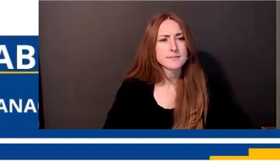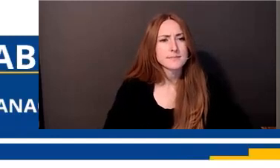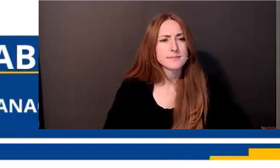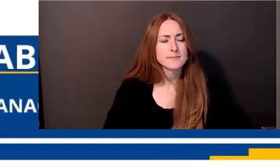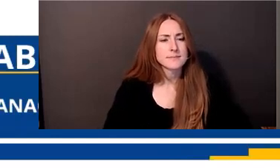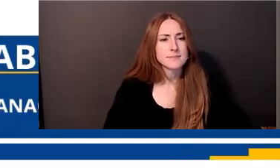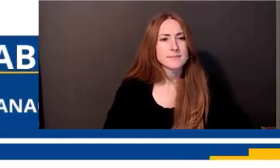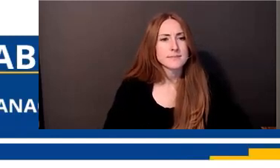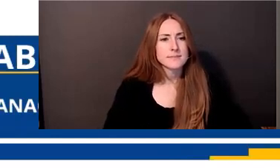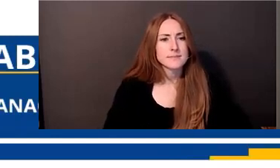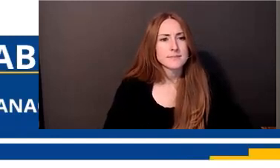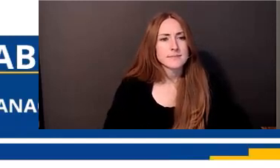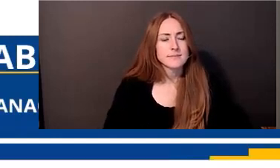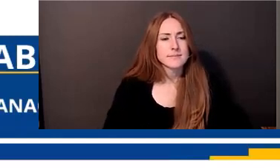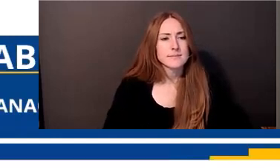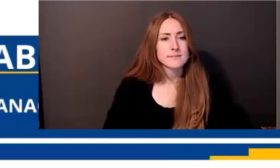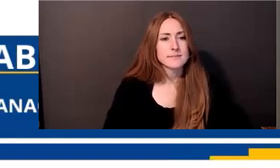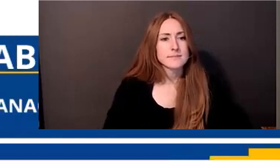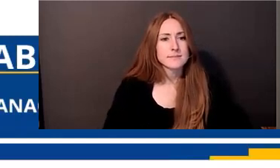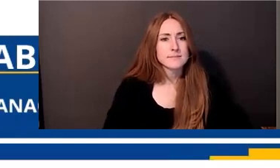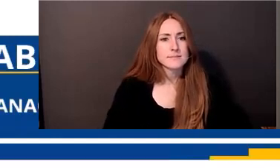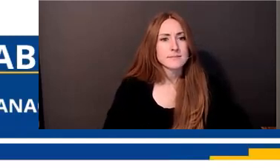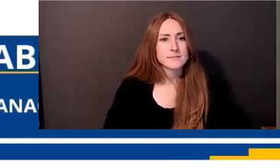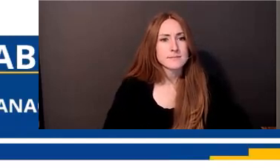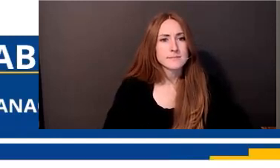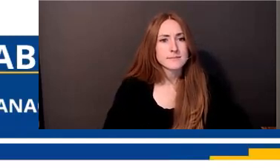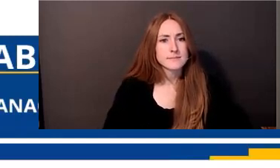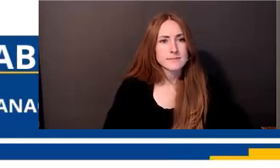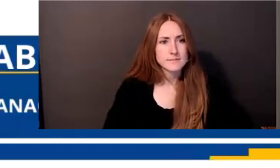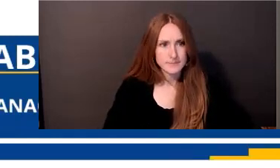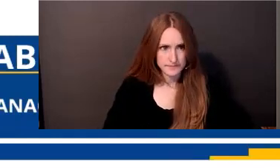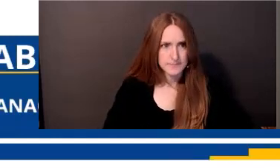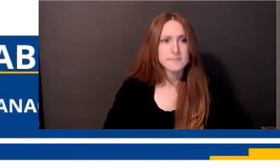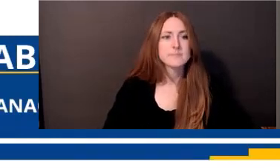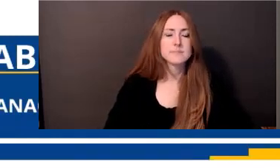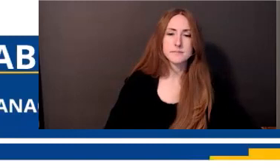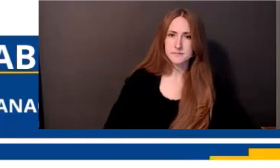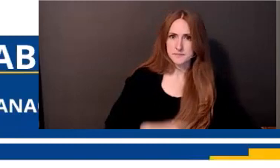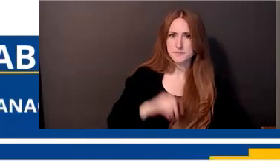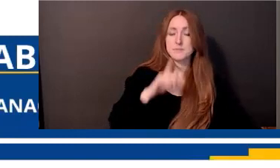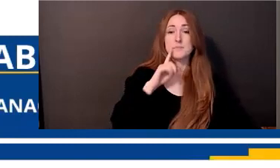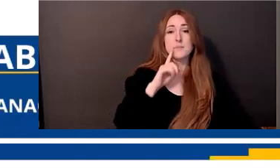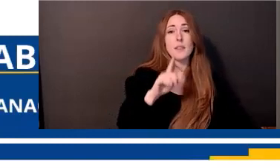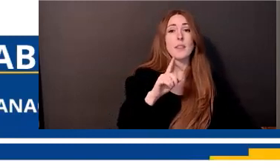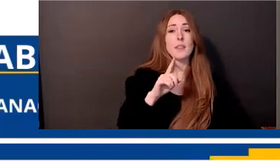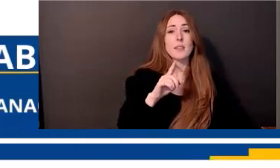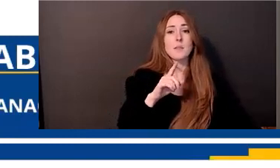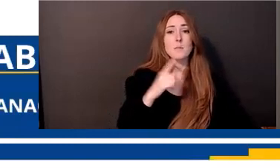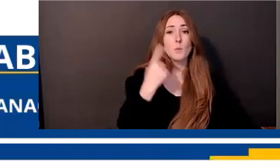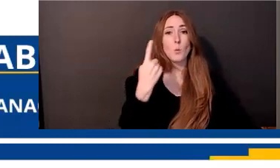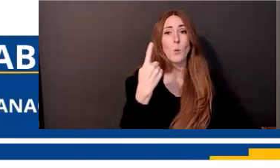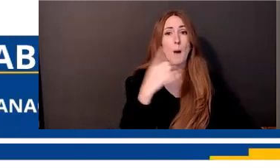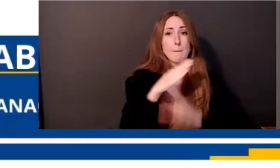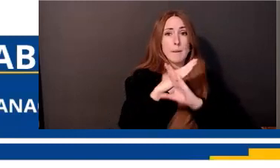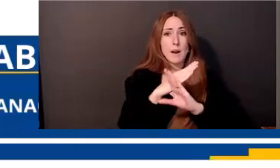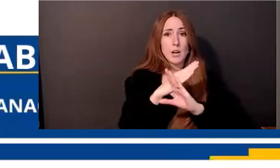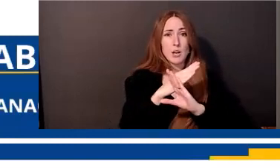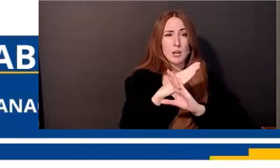So in order to address the barrier of receiving few referrals from the Area Agency on Aging,